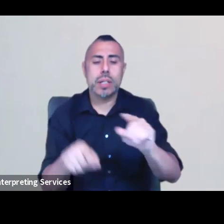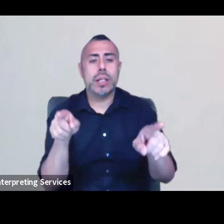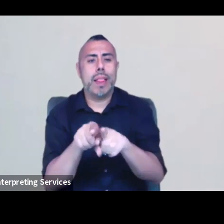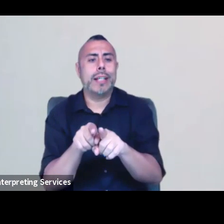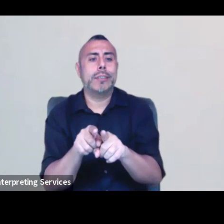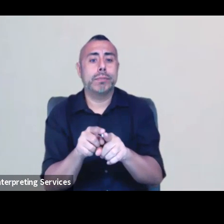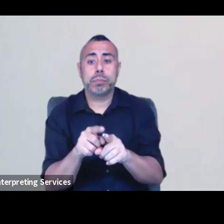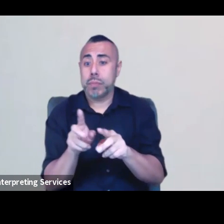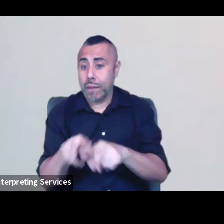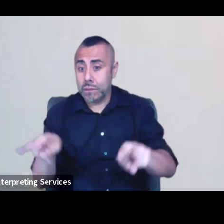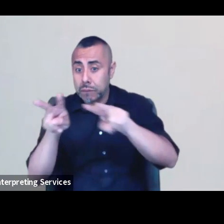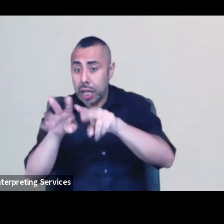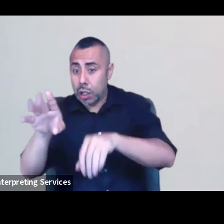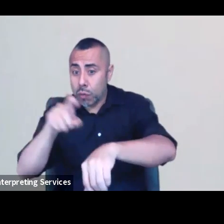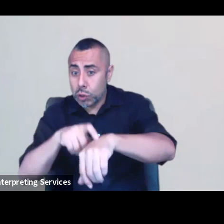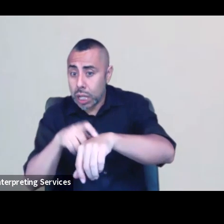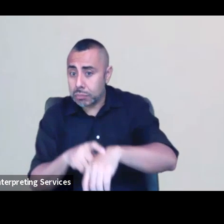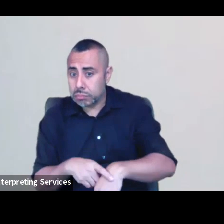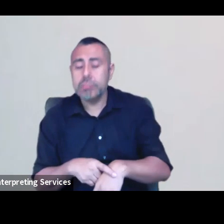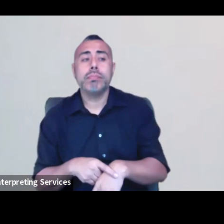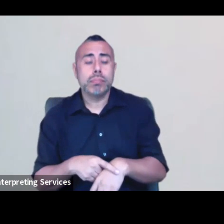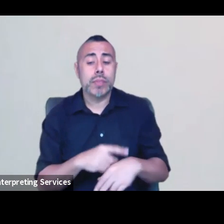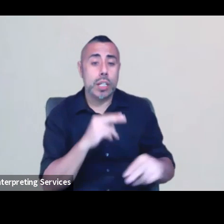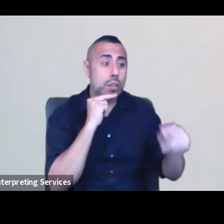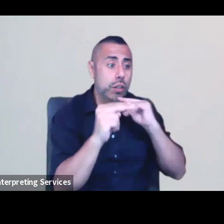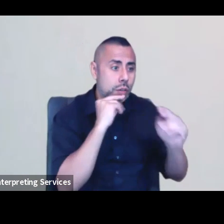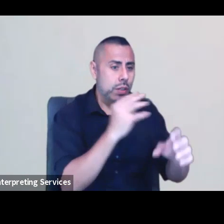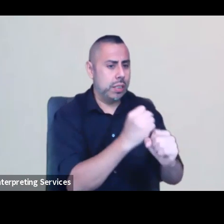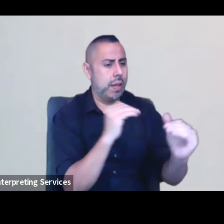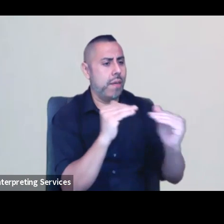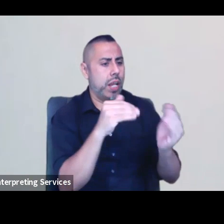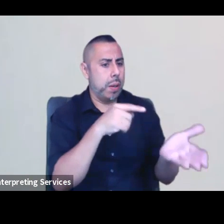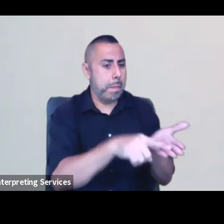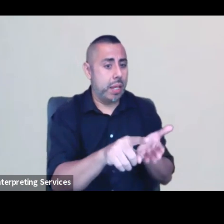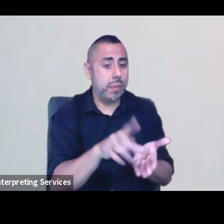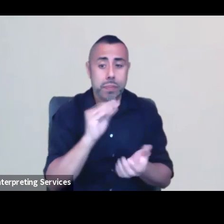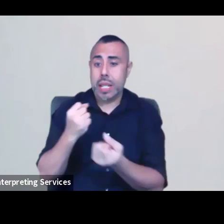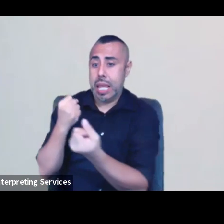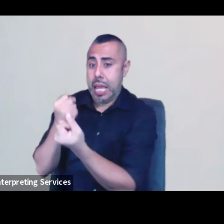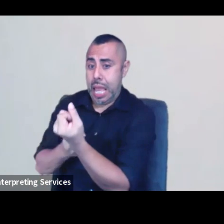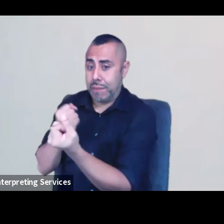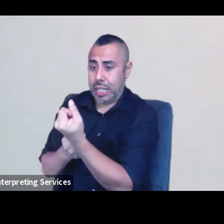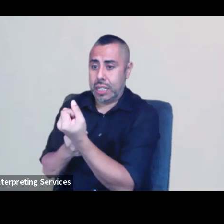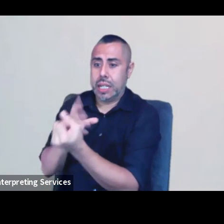negotiating for fair pay, advocating for and establishing equal pay policies,